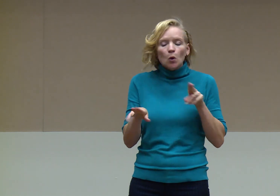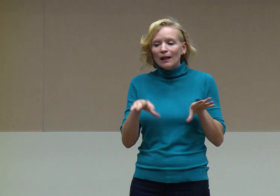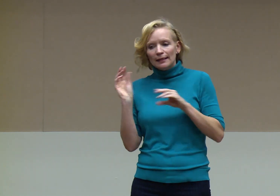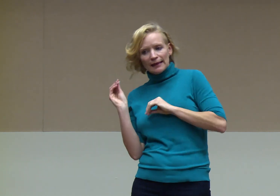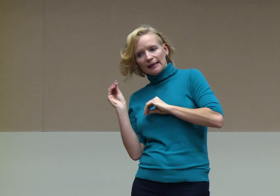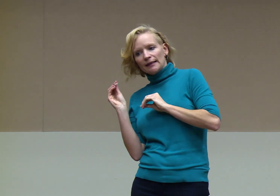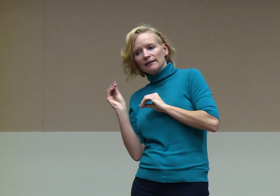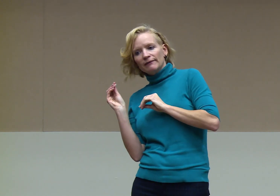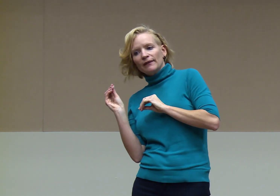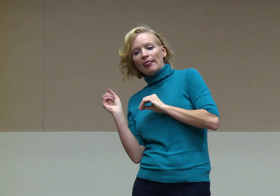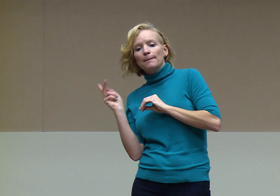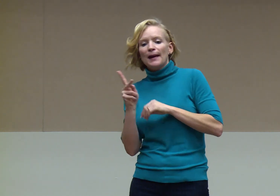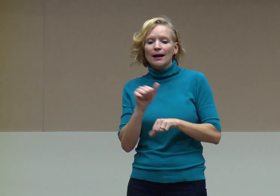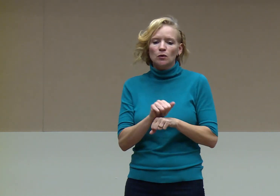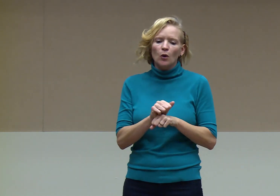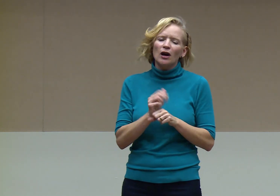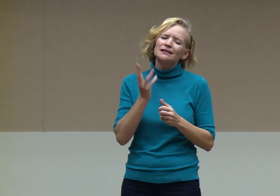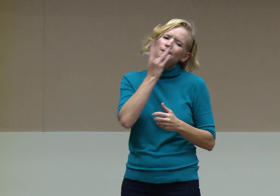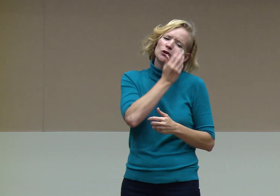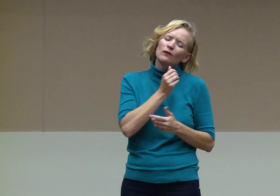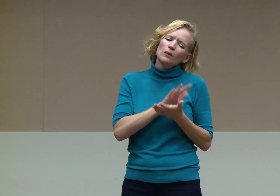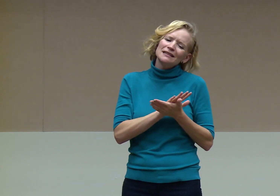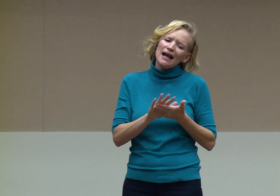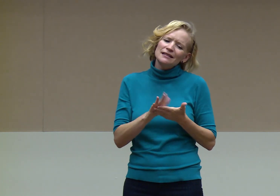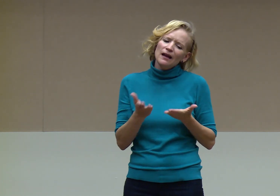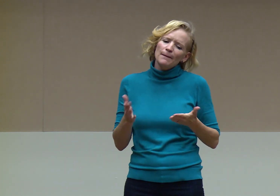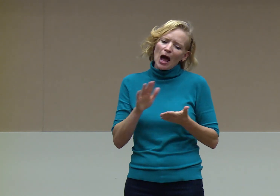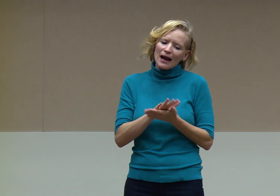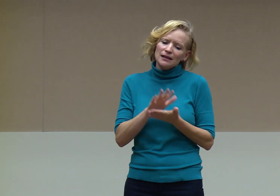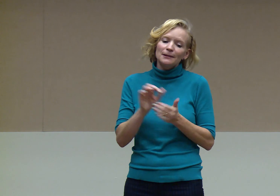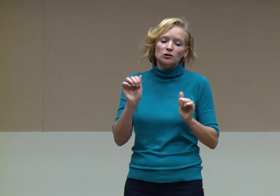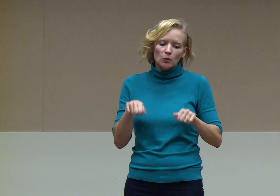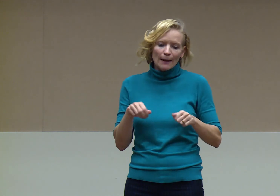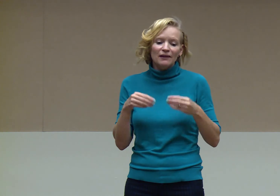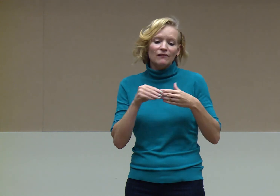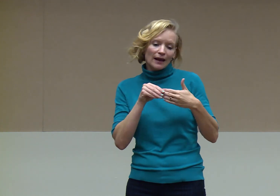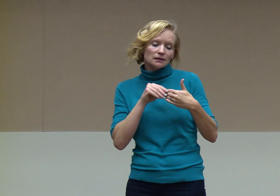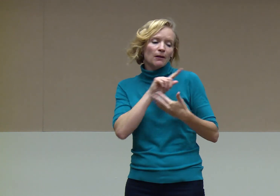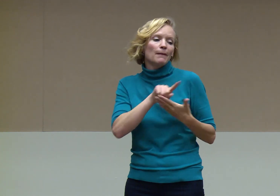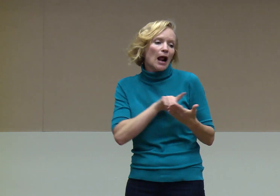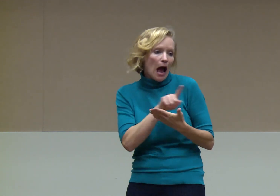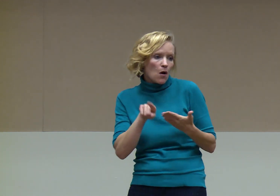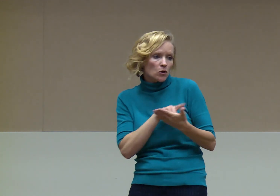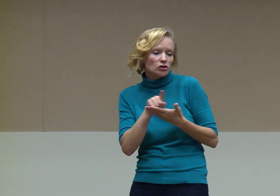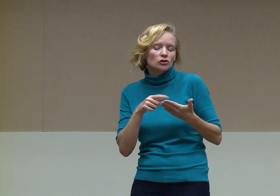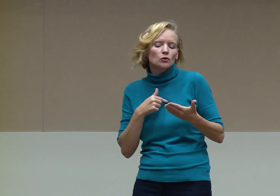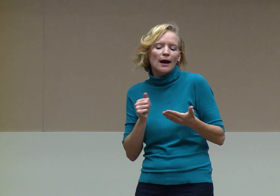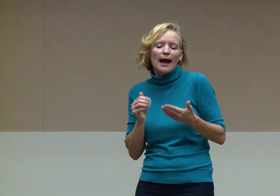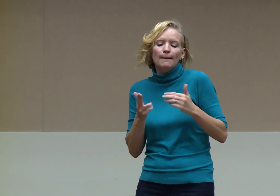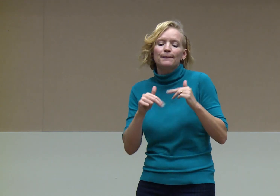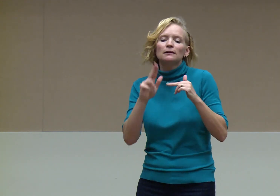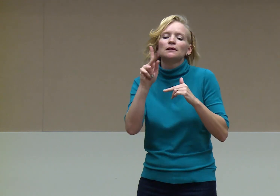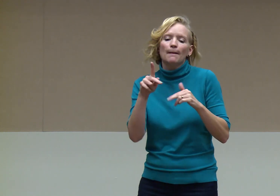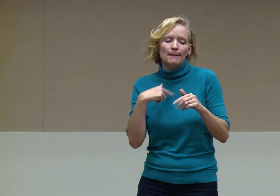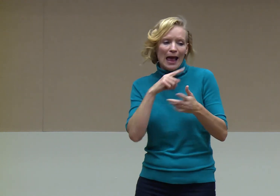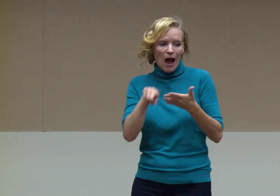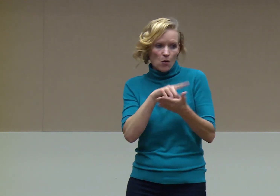I then had a short leave because of having the baby, and it was nice because academics you can be flexible about hours,